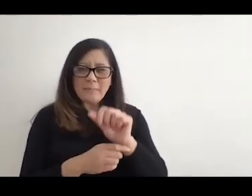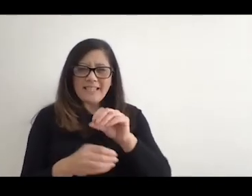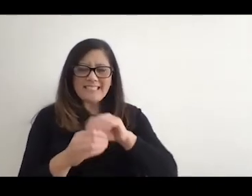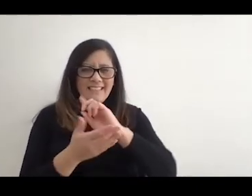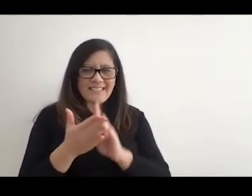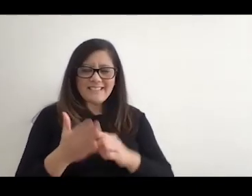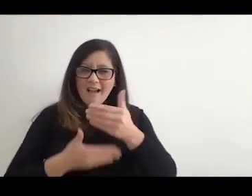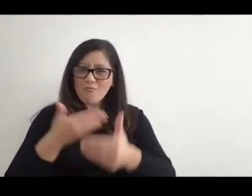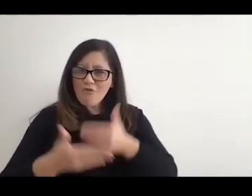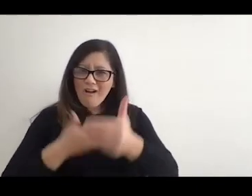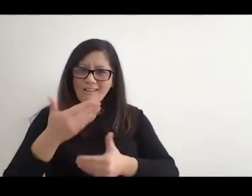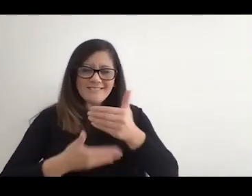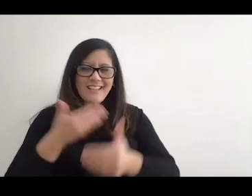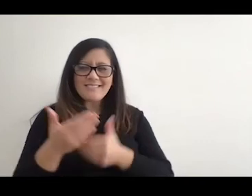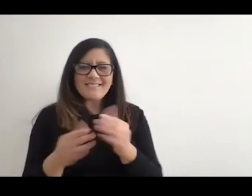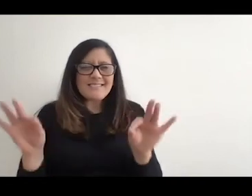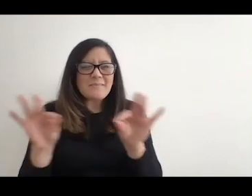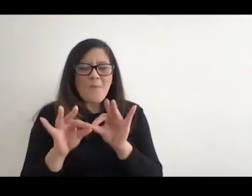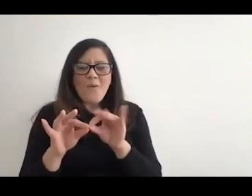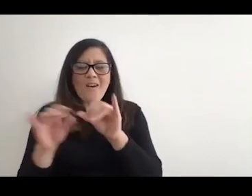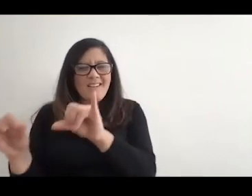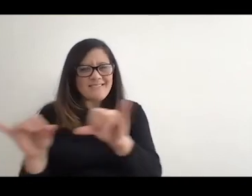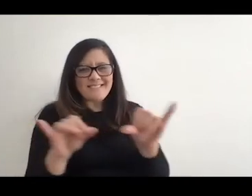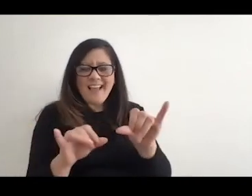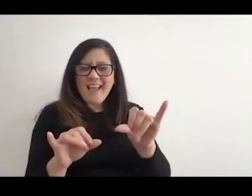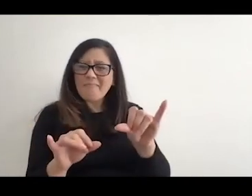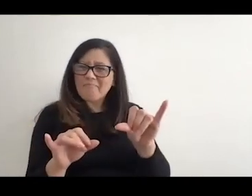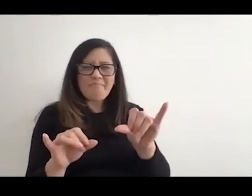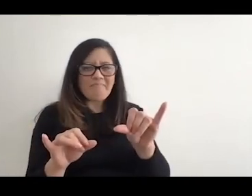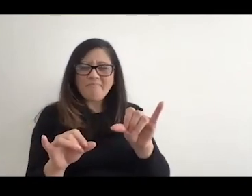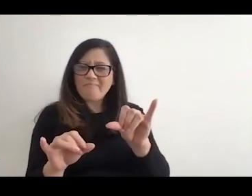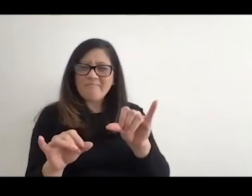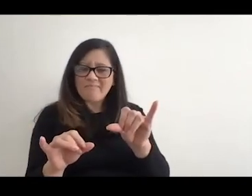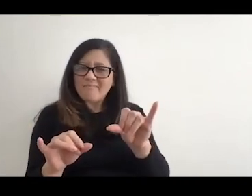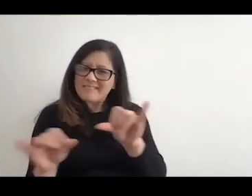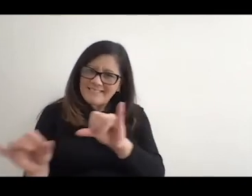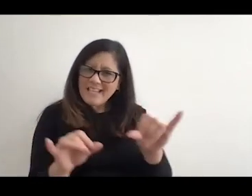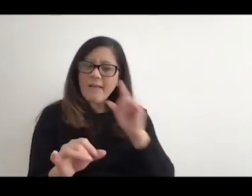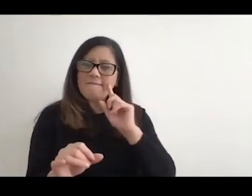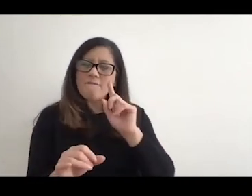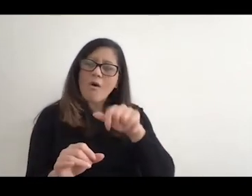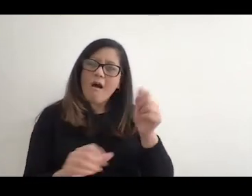it's like all other design elements go out the window. It becomes this functional garment as